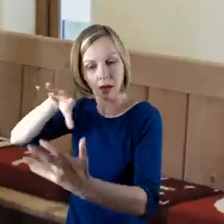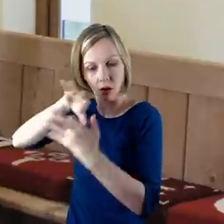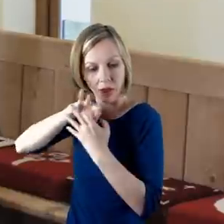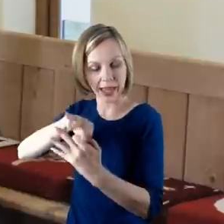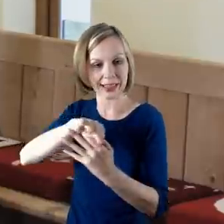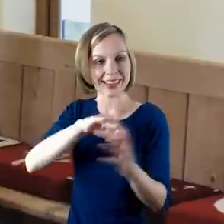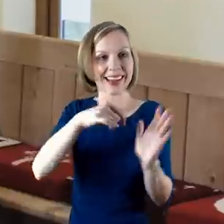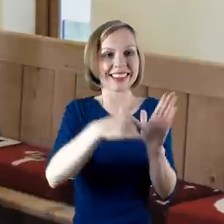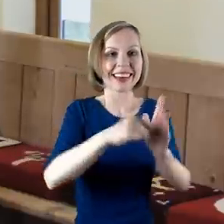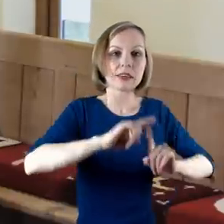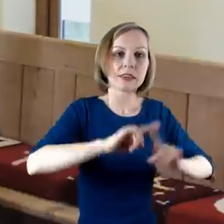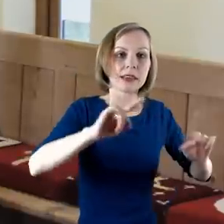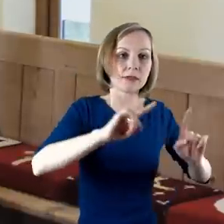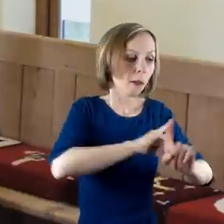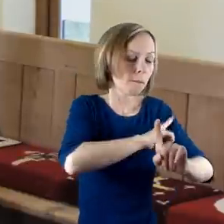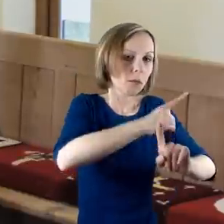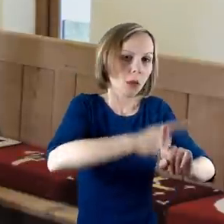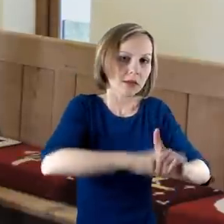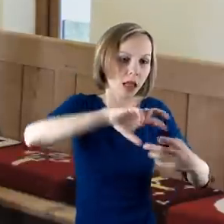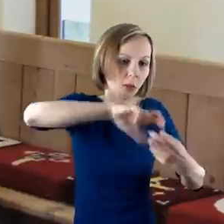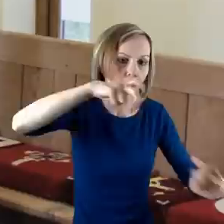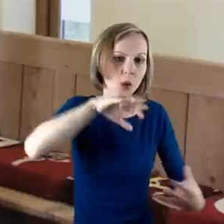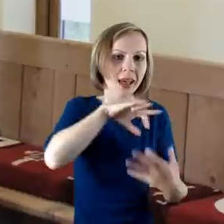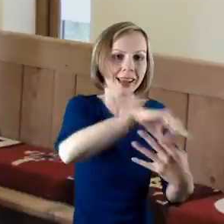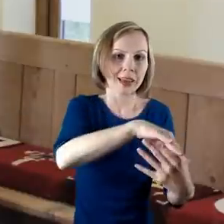In a world where all created things are made of God,